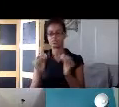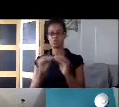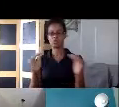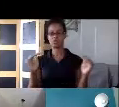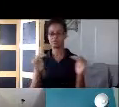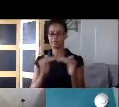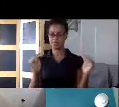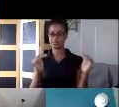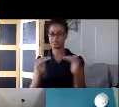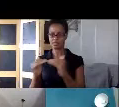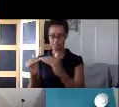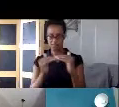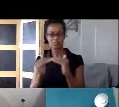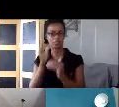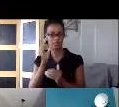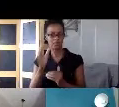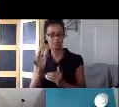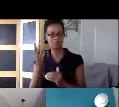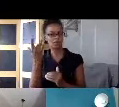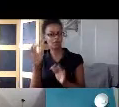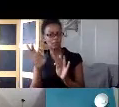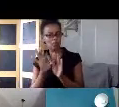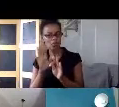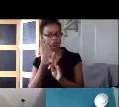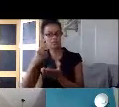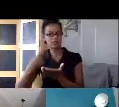And I think in some of the work that I've been able to see from what CADA has been doing